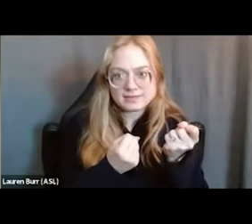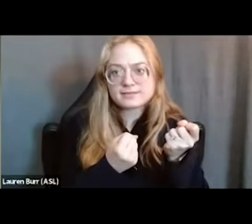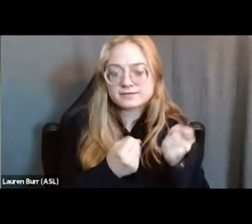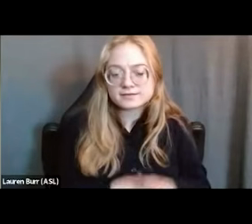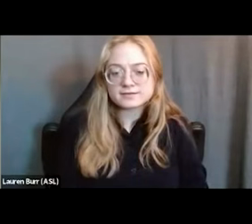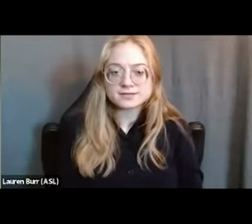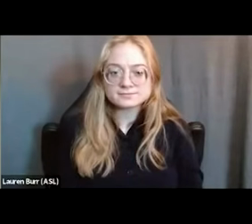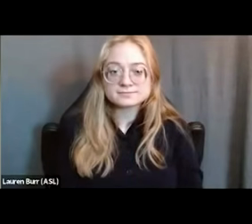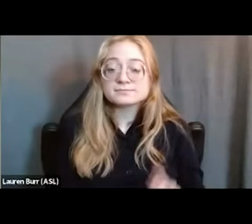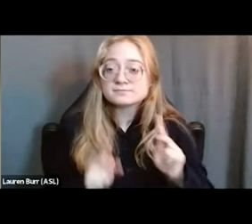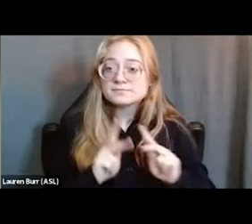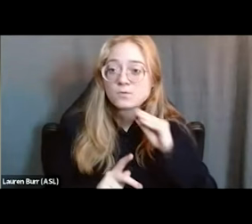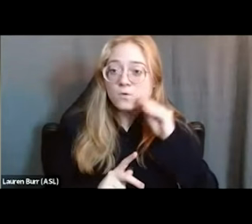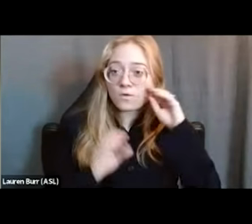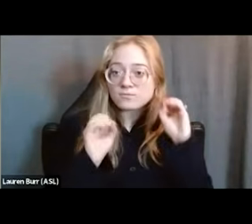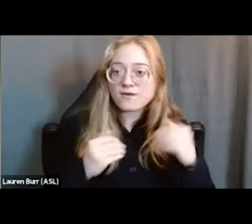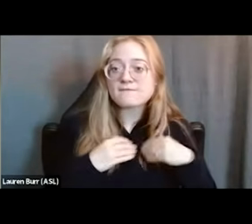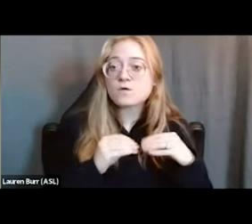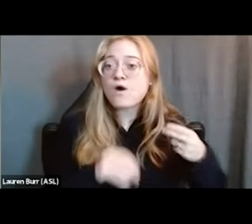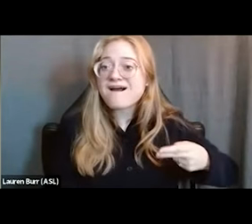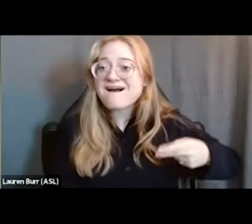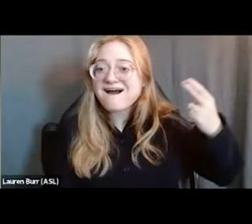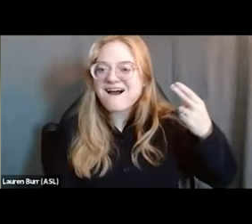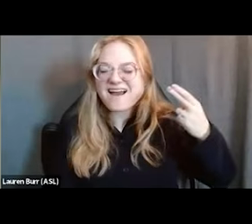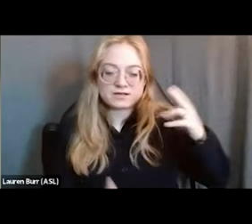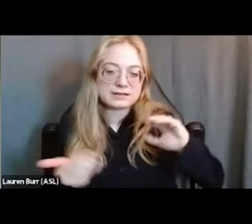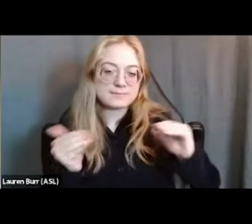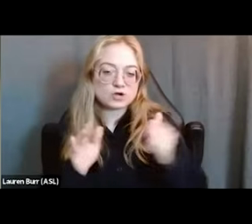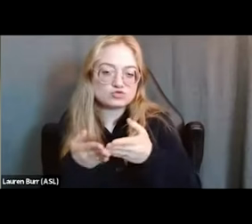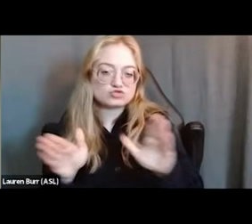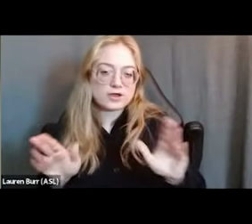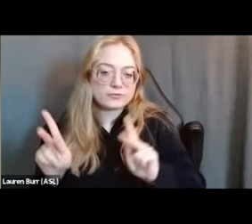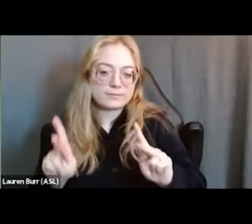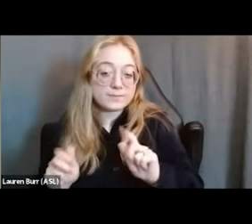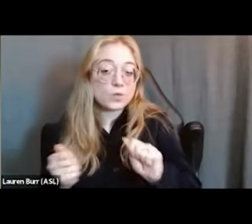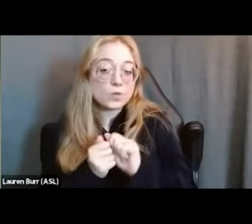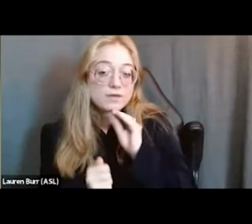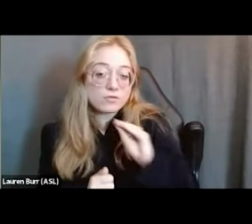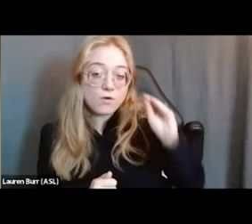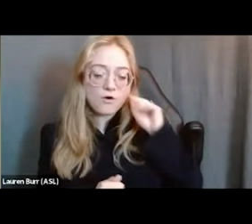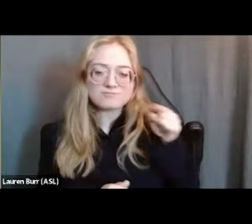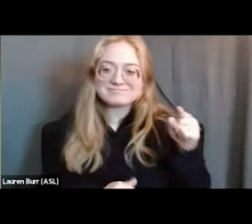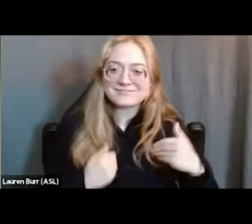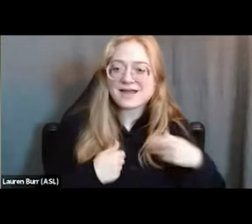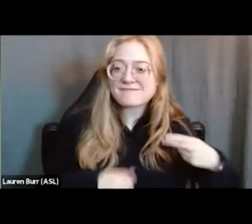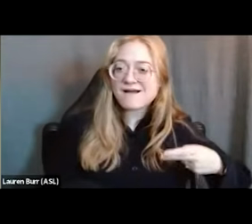have high rates and higher rates than the general population of chronic conditions such as diabetes or cardiovascular disease.